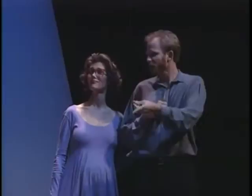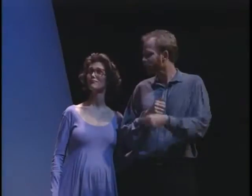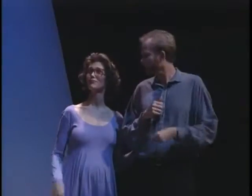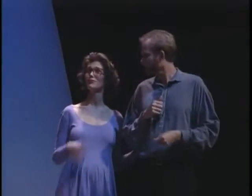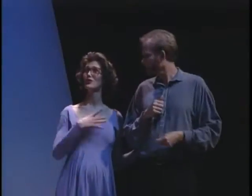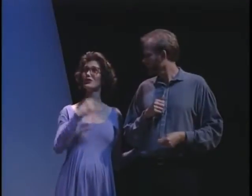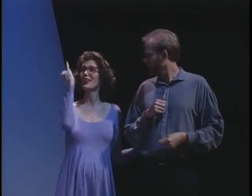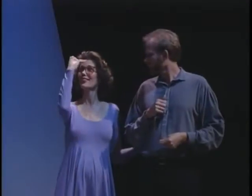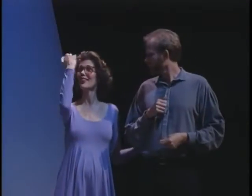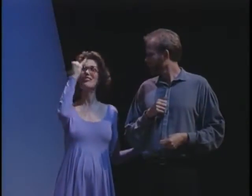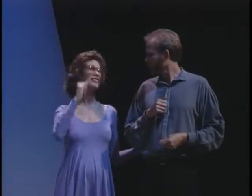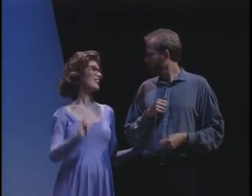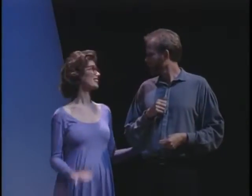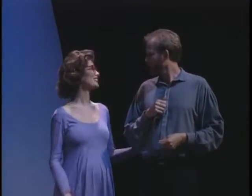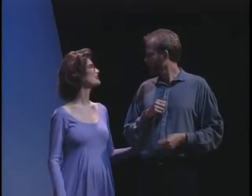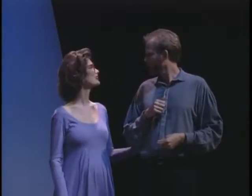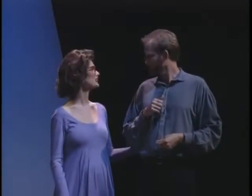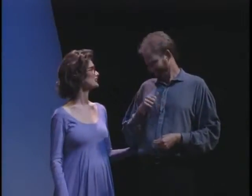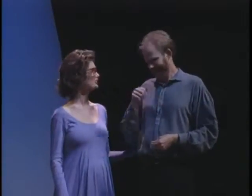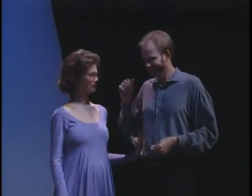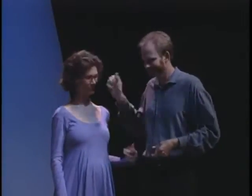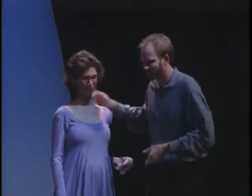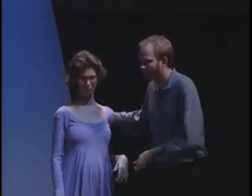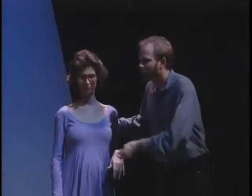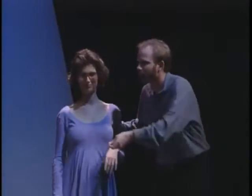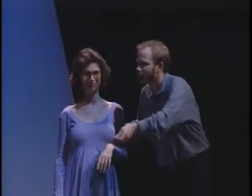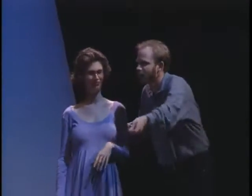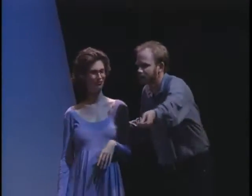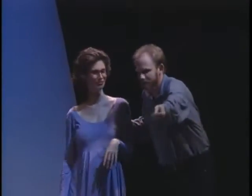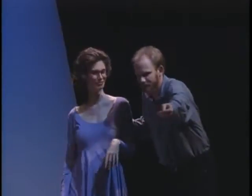sure I'd love Italian food